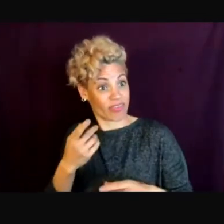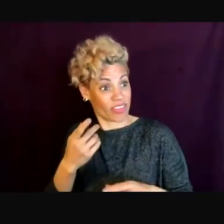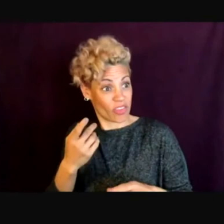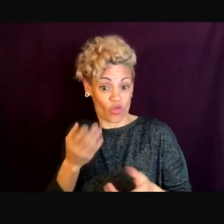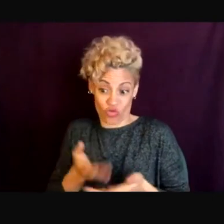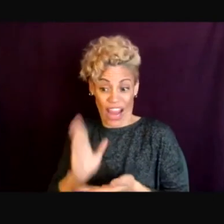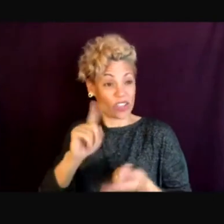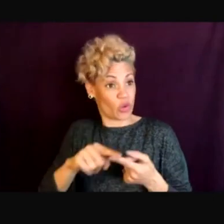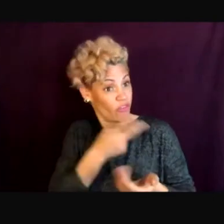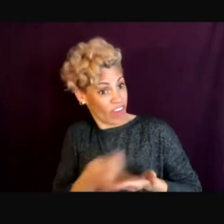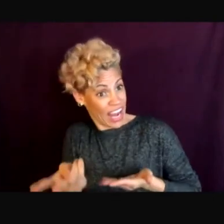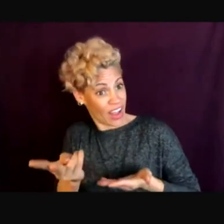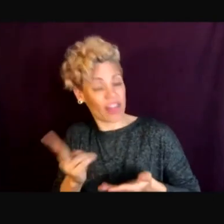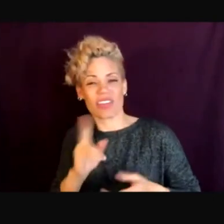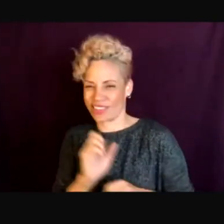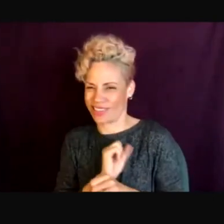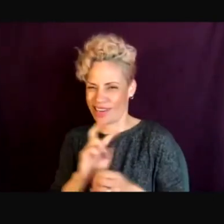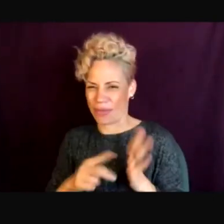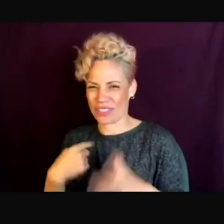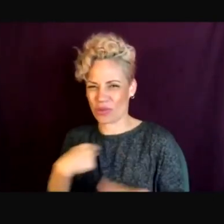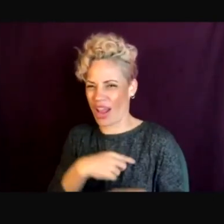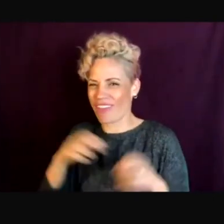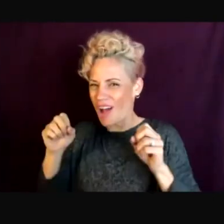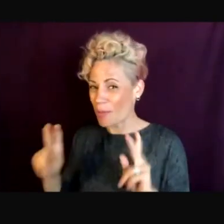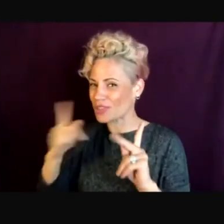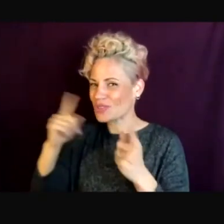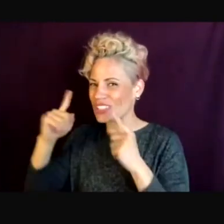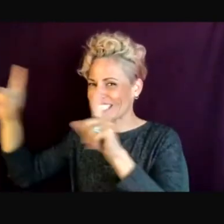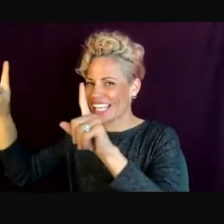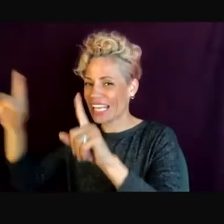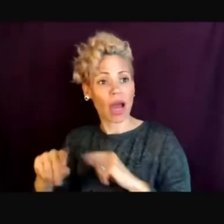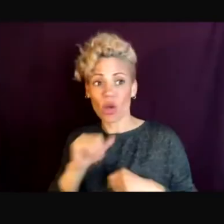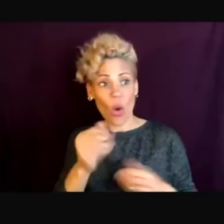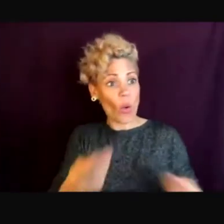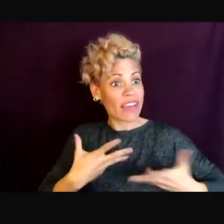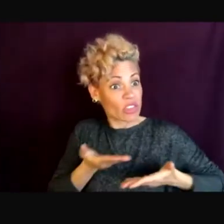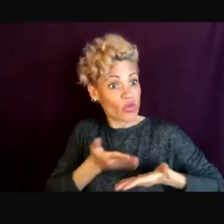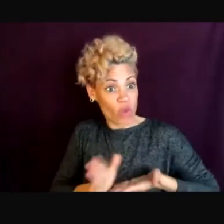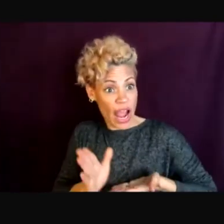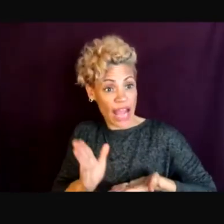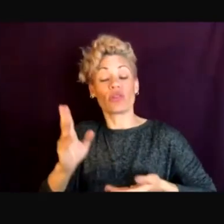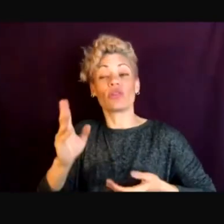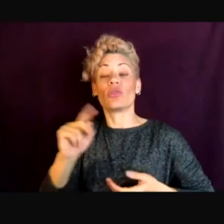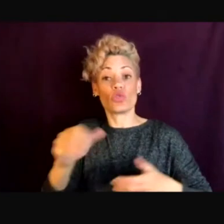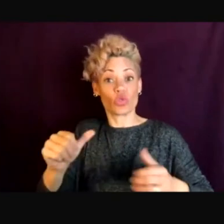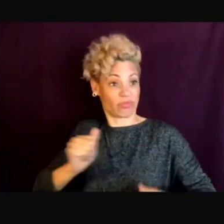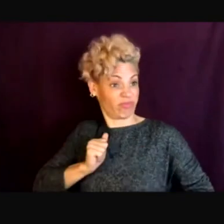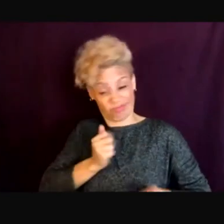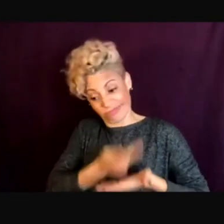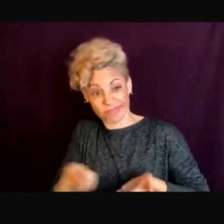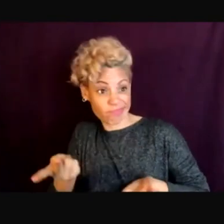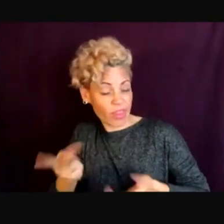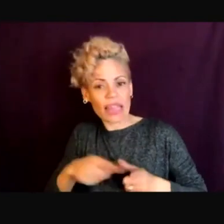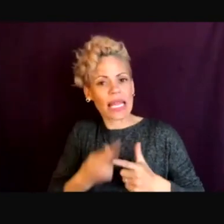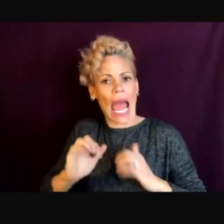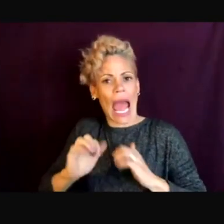But if we don't get that right, we can never succeed. Now, getting us, getting across to people